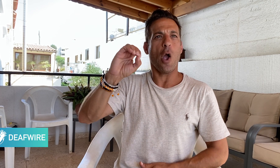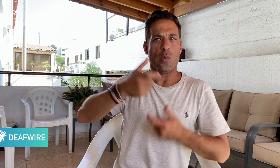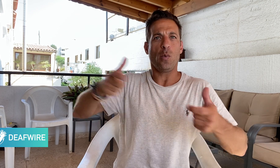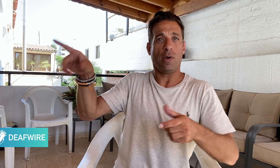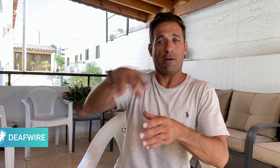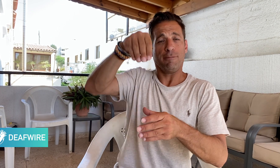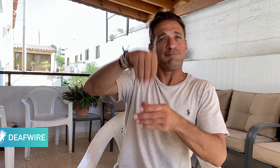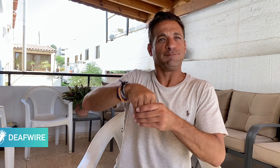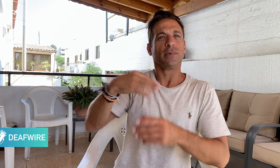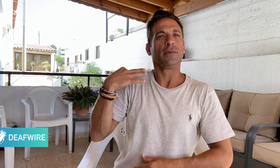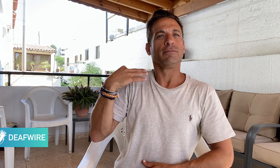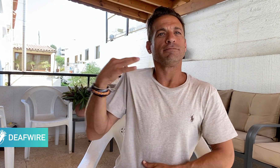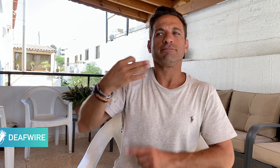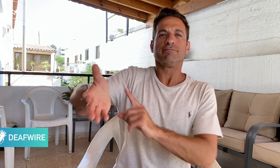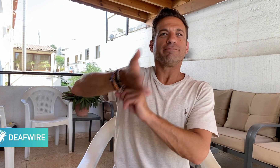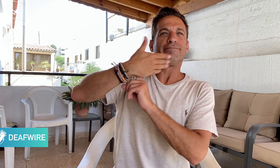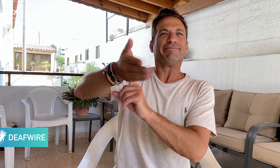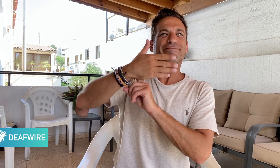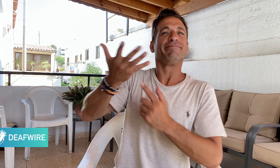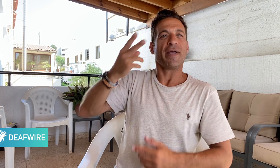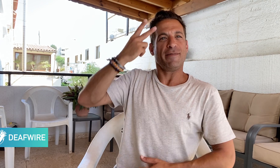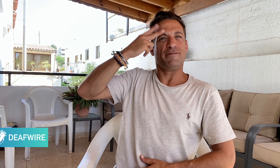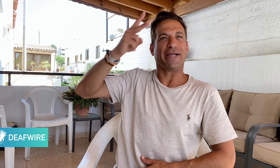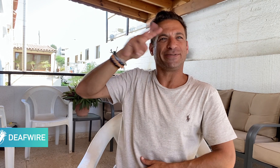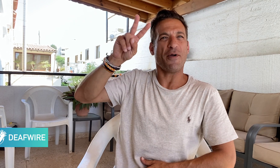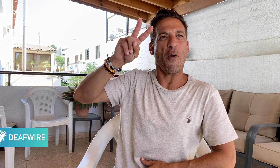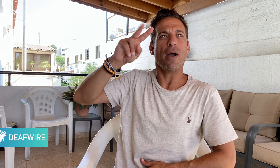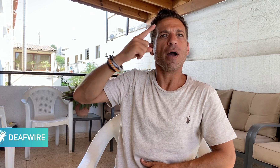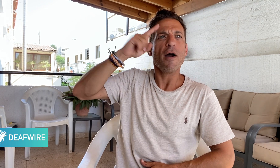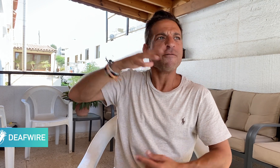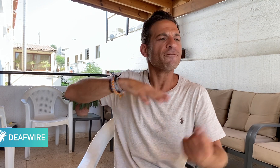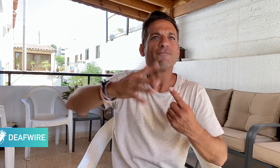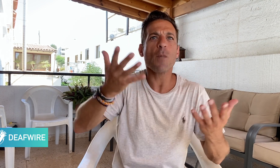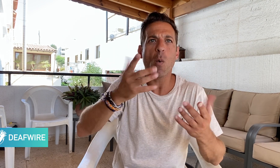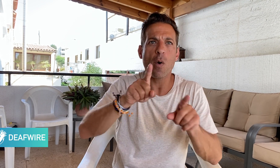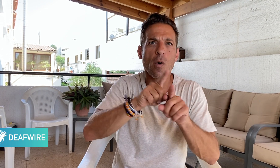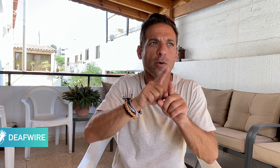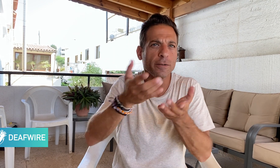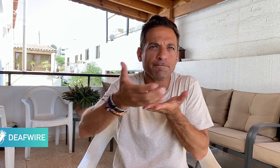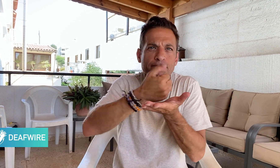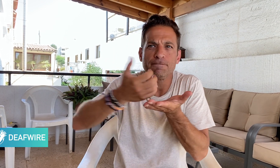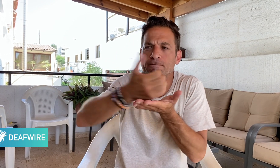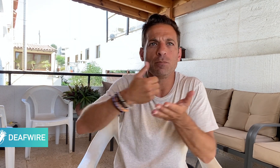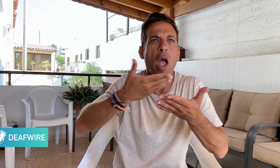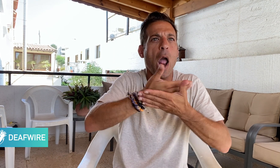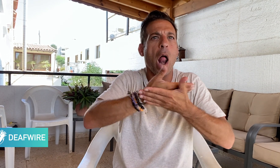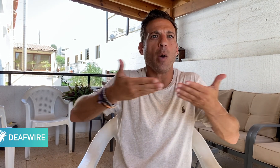He represents Mexico in the UNESCO Committee